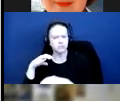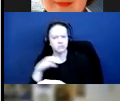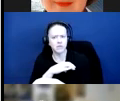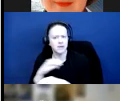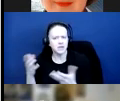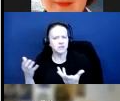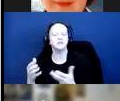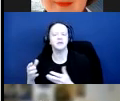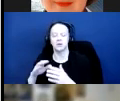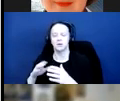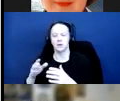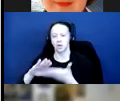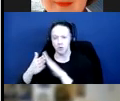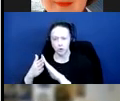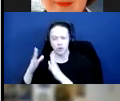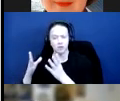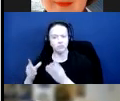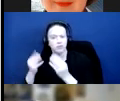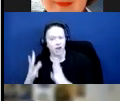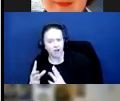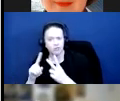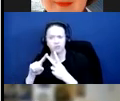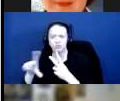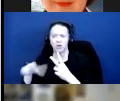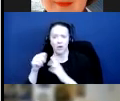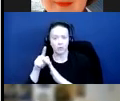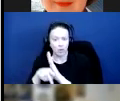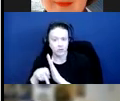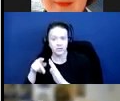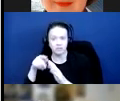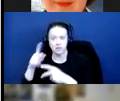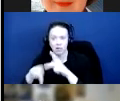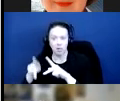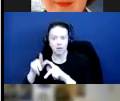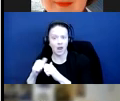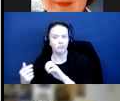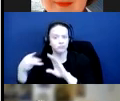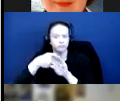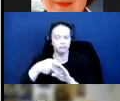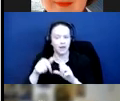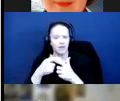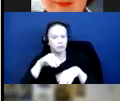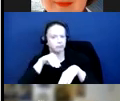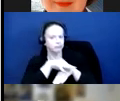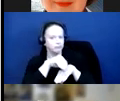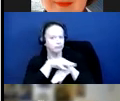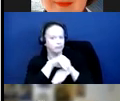or other policy folks can come in to that process and help advise on the creation of those rules